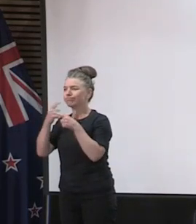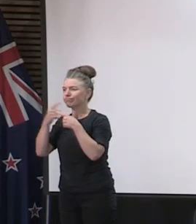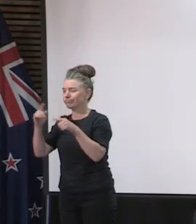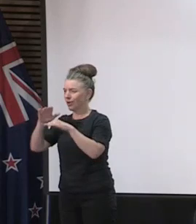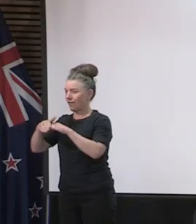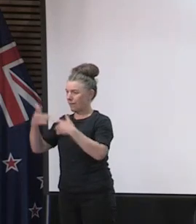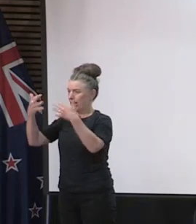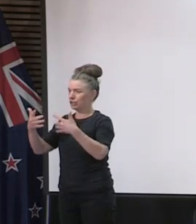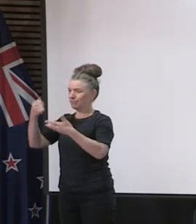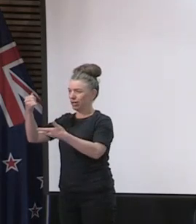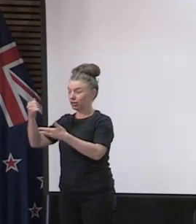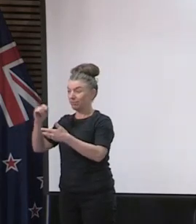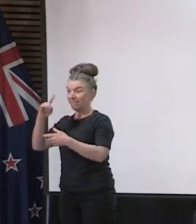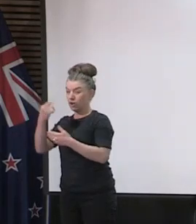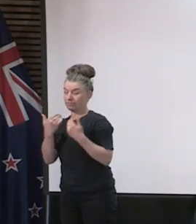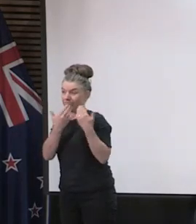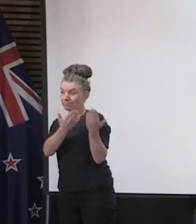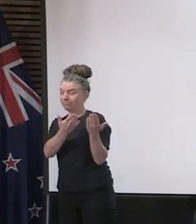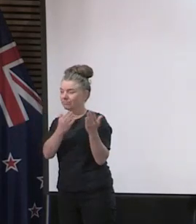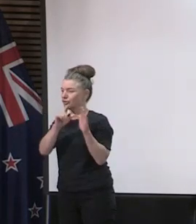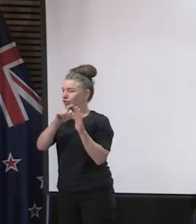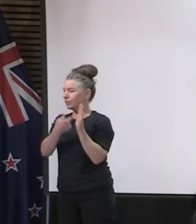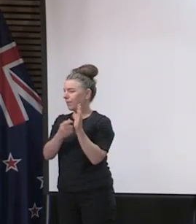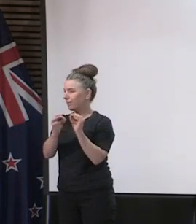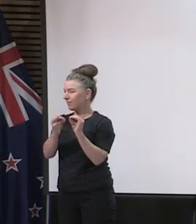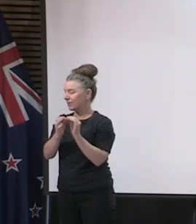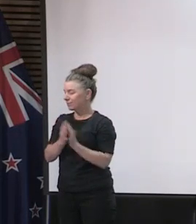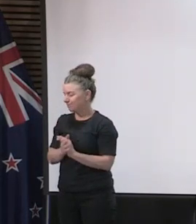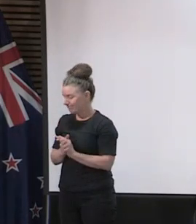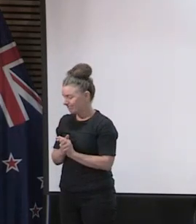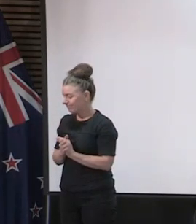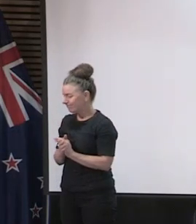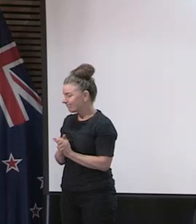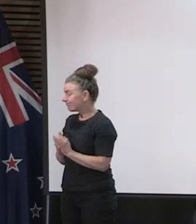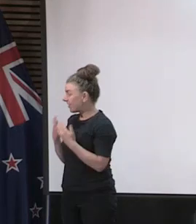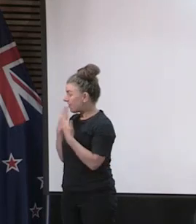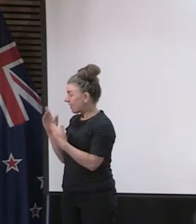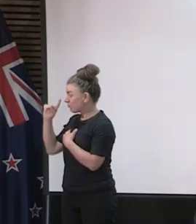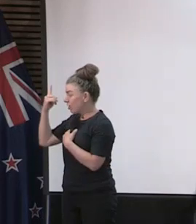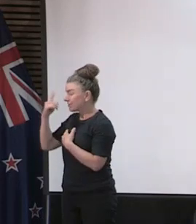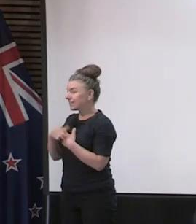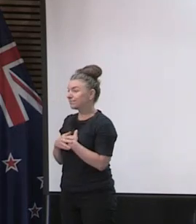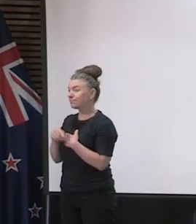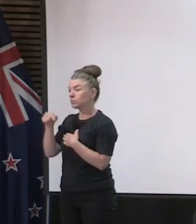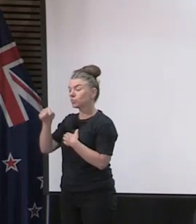tomorrow. But obviously before that, I will hand over to Dr Bloomfield. Thank